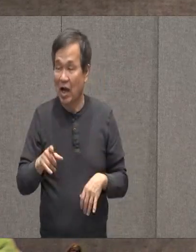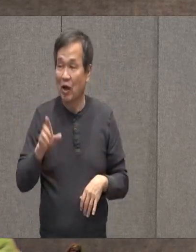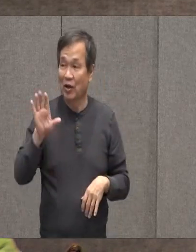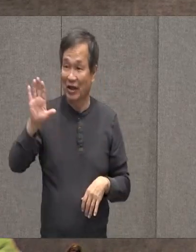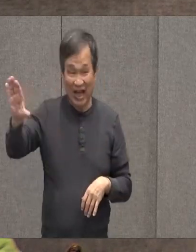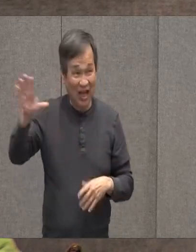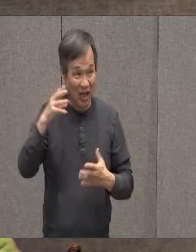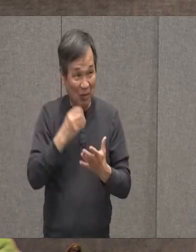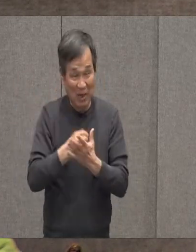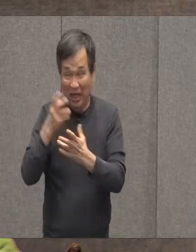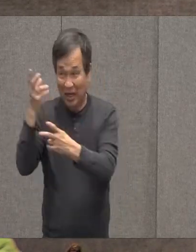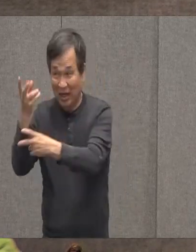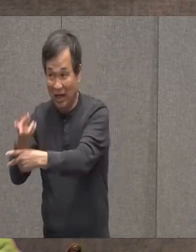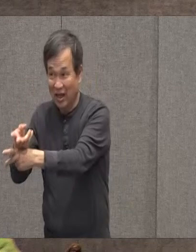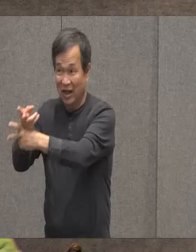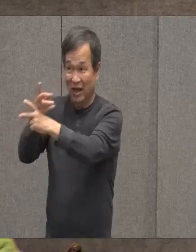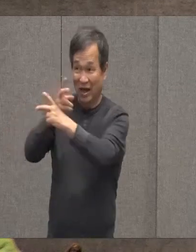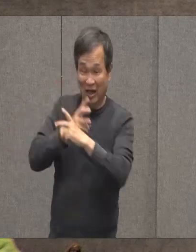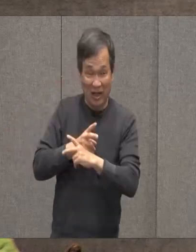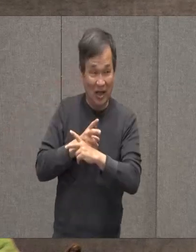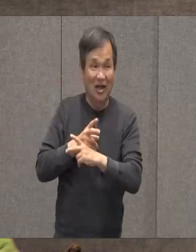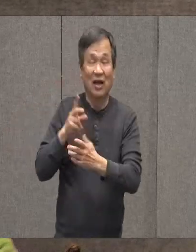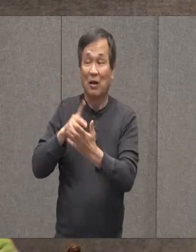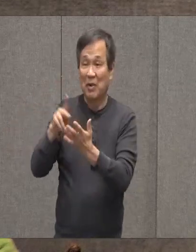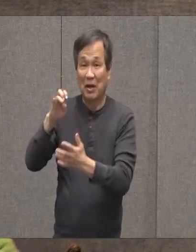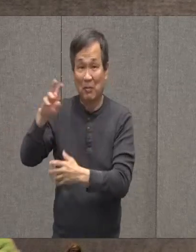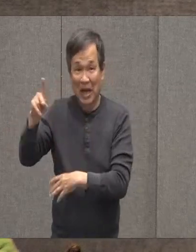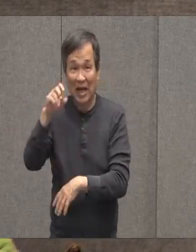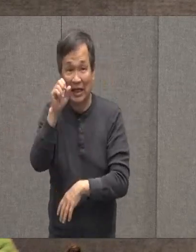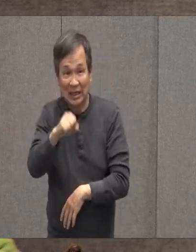so you have to pay interest to the bank.